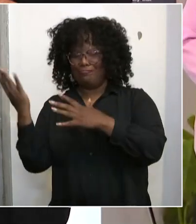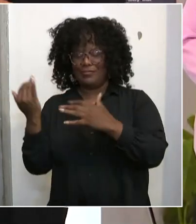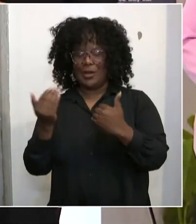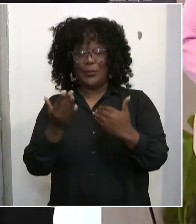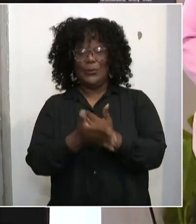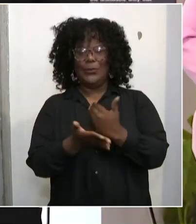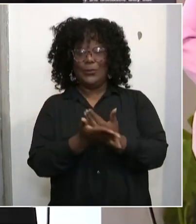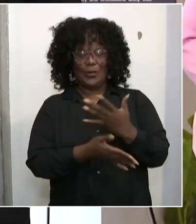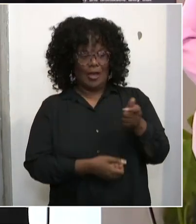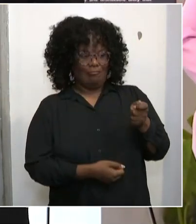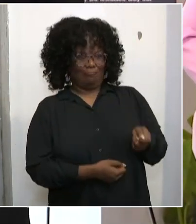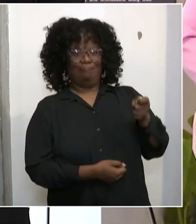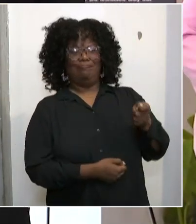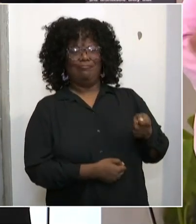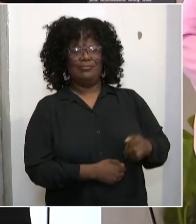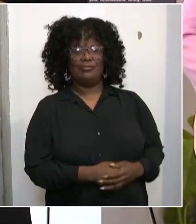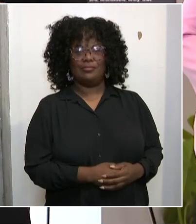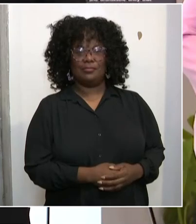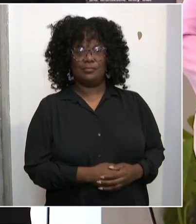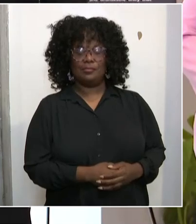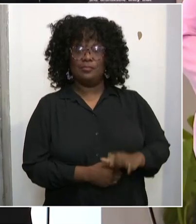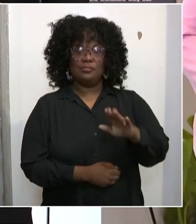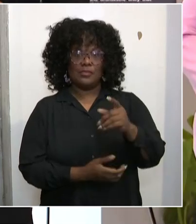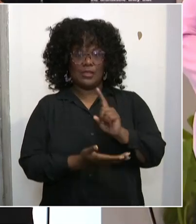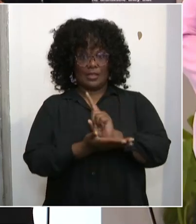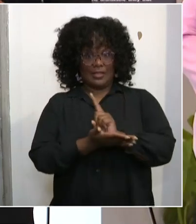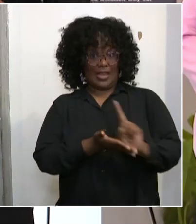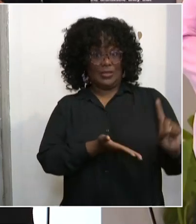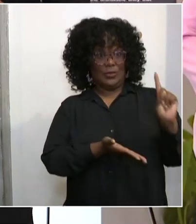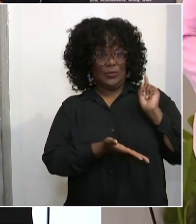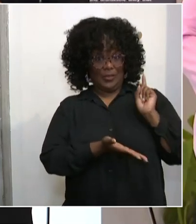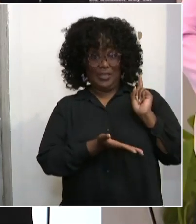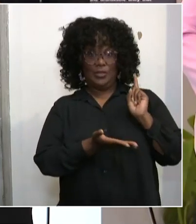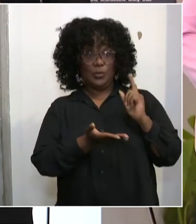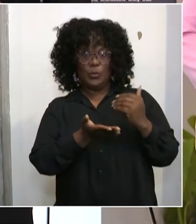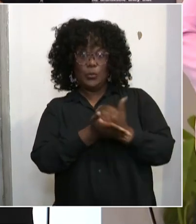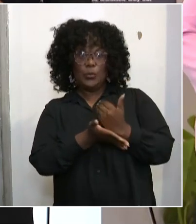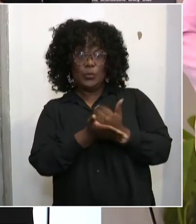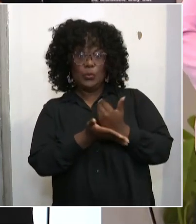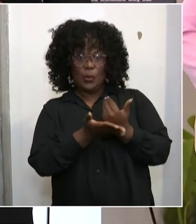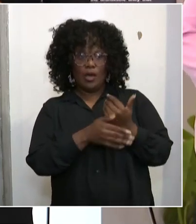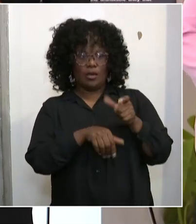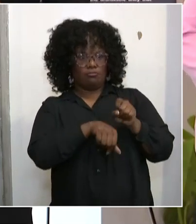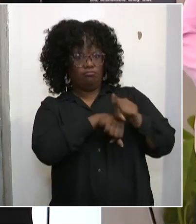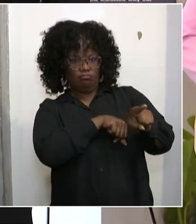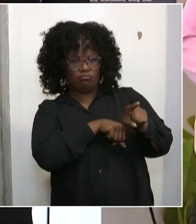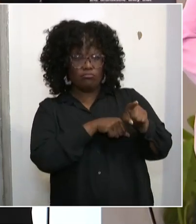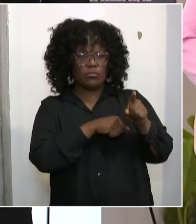It's fantastic real-time tracking information plus full integration to all Metro services, really highly recommend it.